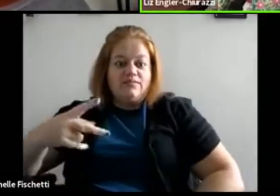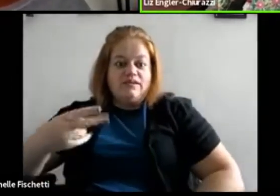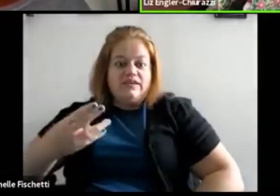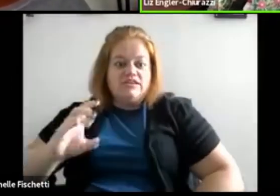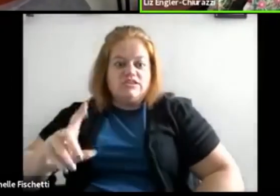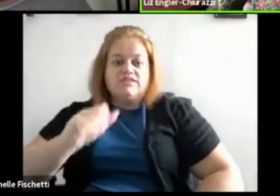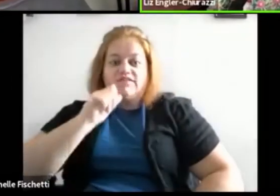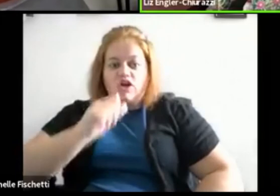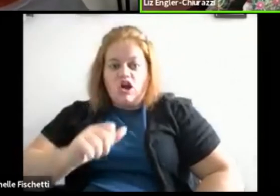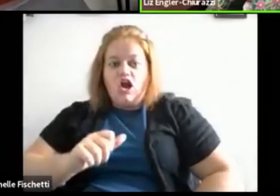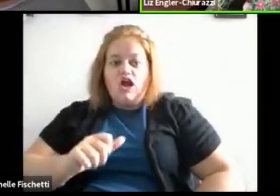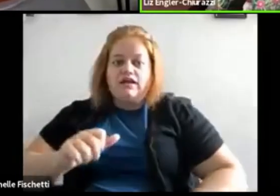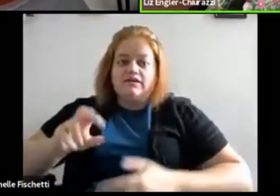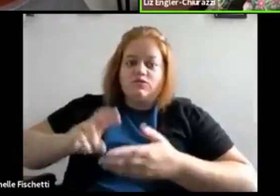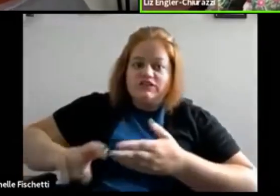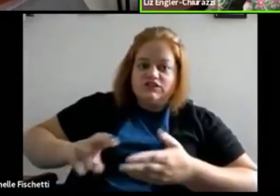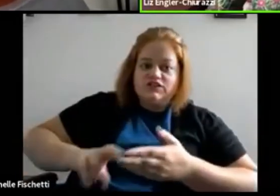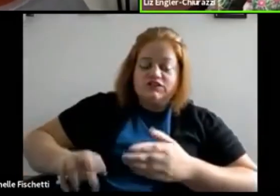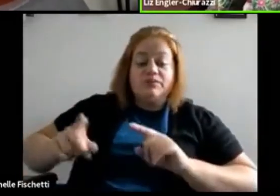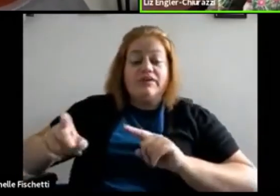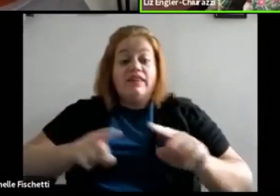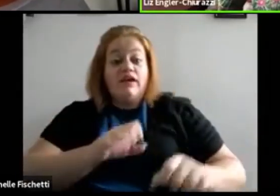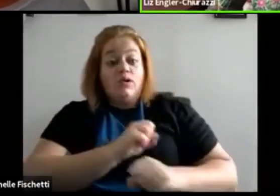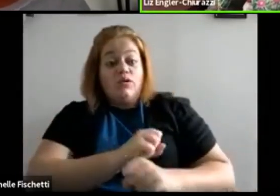actually working in the lab because there's all kinds of career